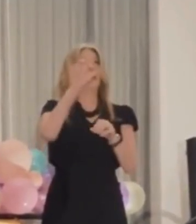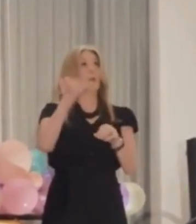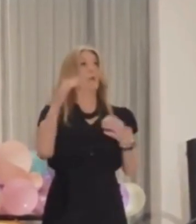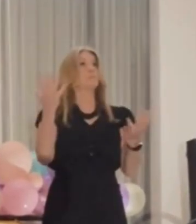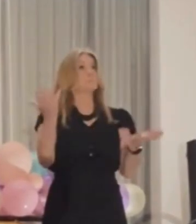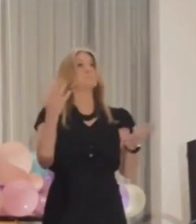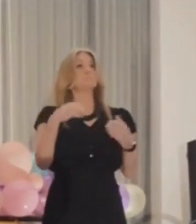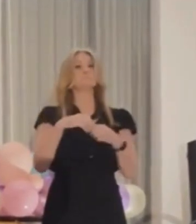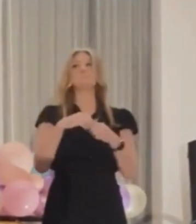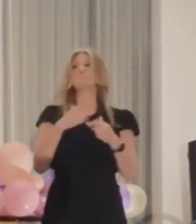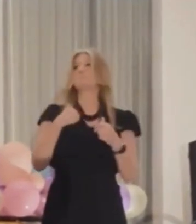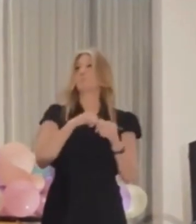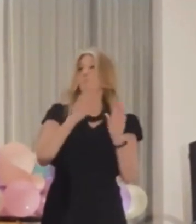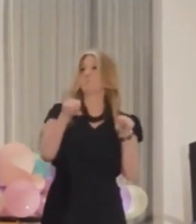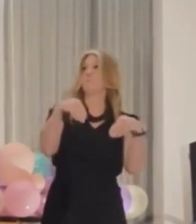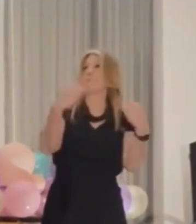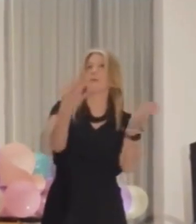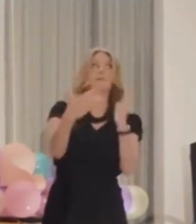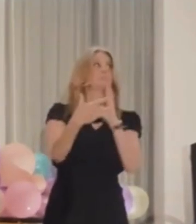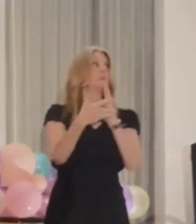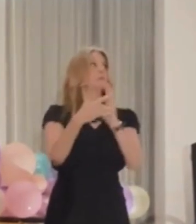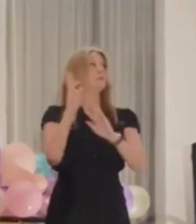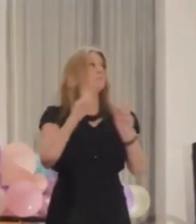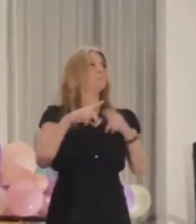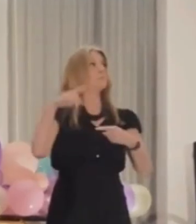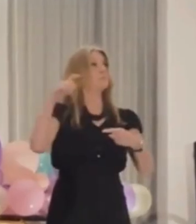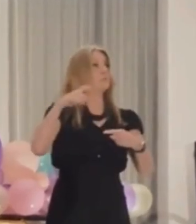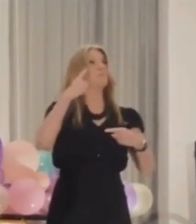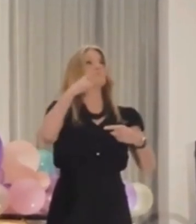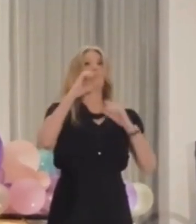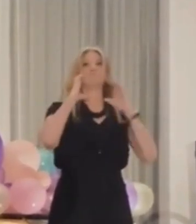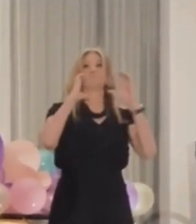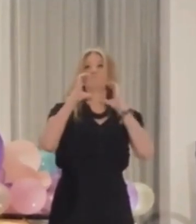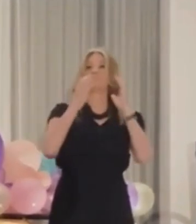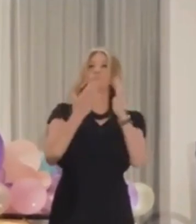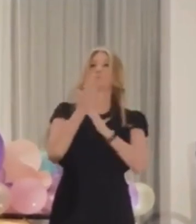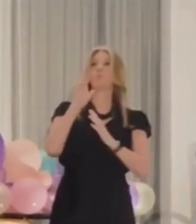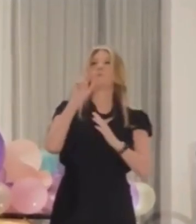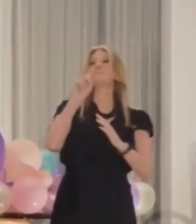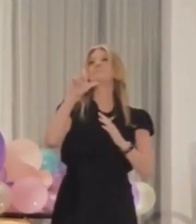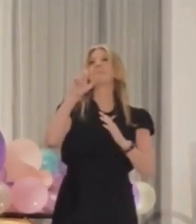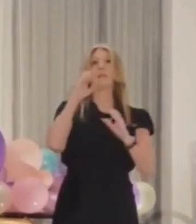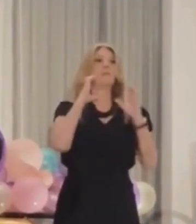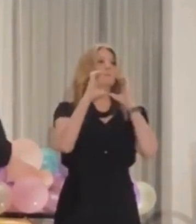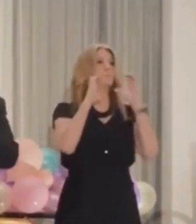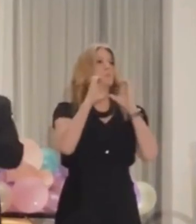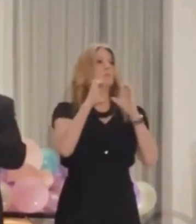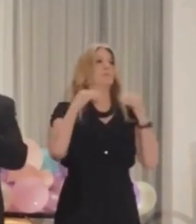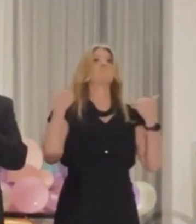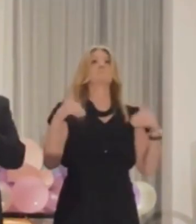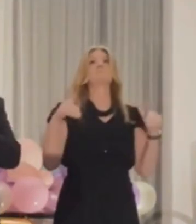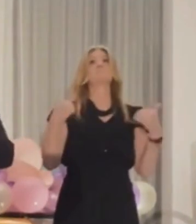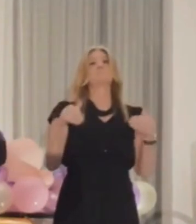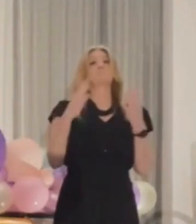We provide the technology that people need to be able to communicate through telecommunications. That's really an important thing.